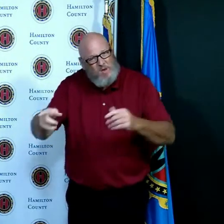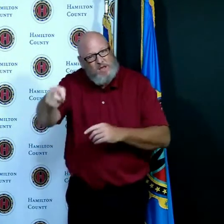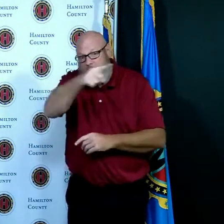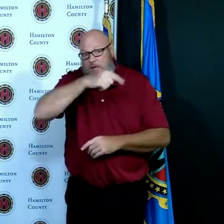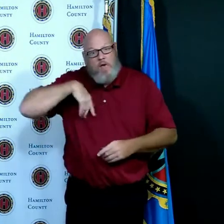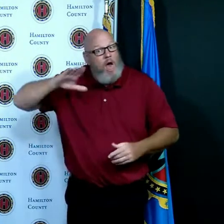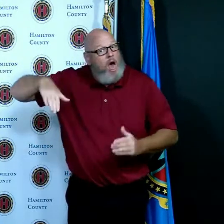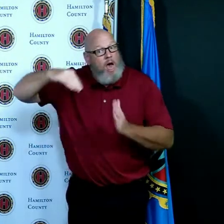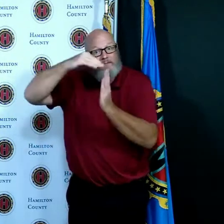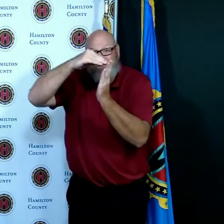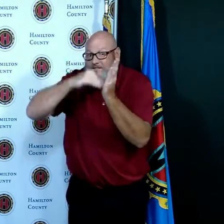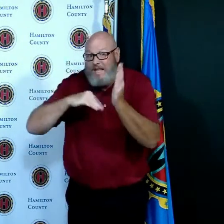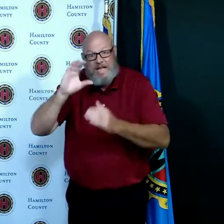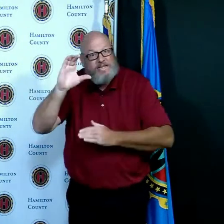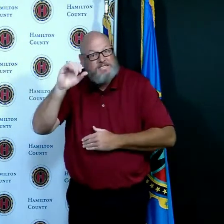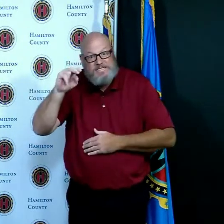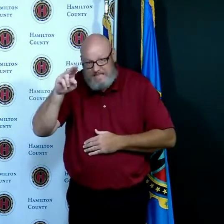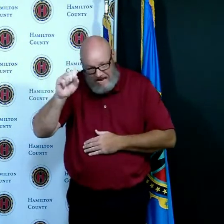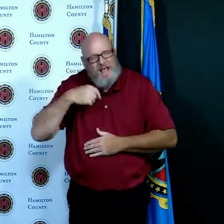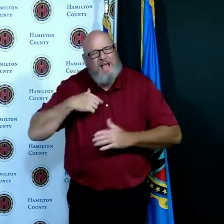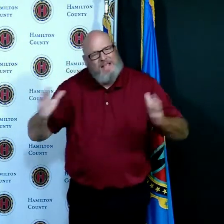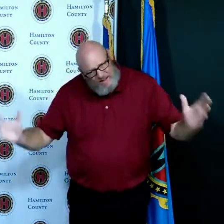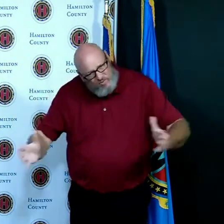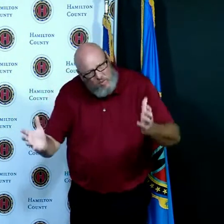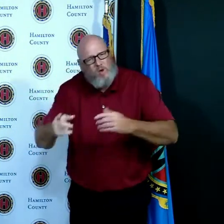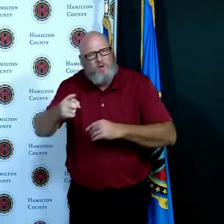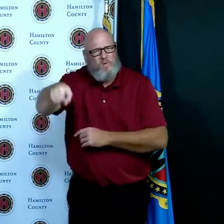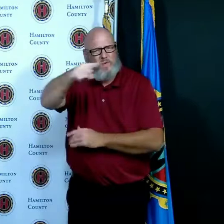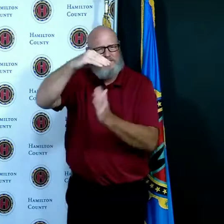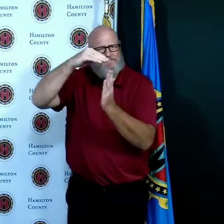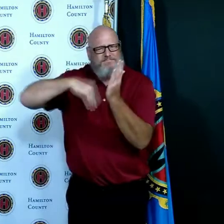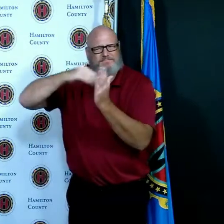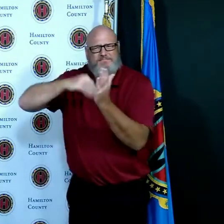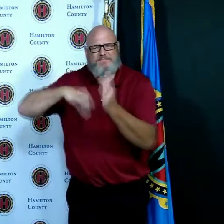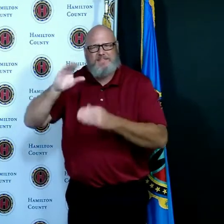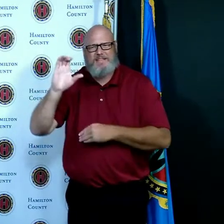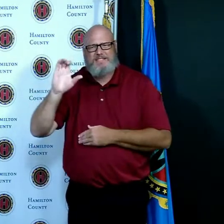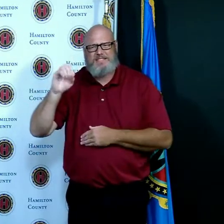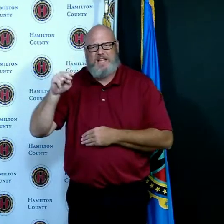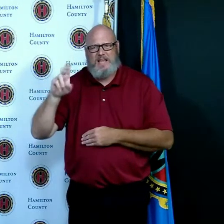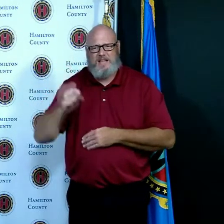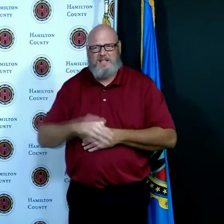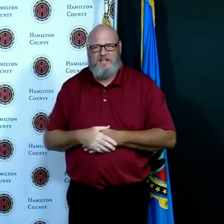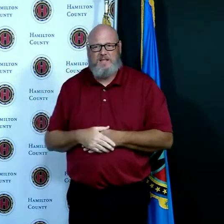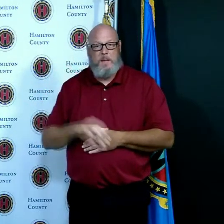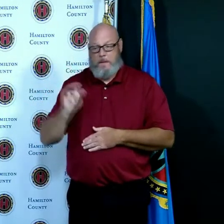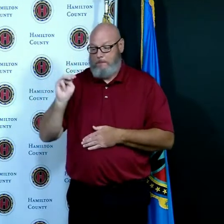not done so my2020census.gov is the website takes about five minutes